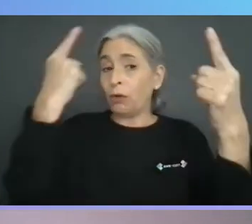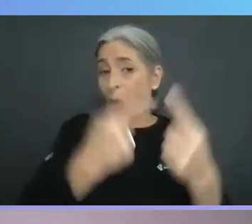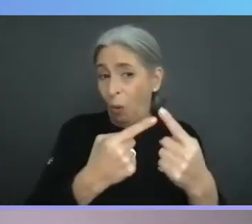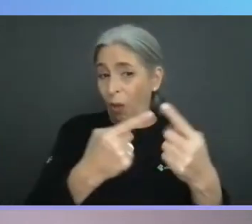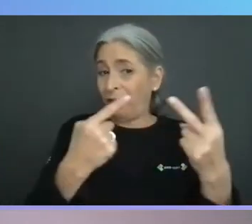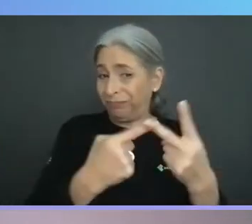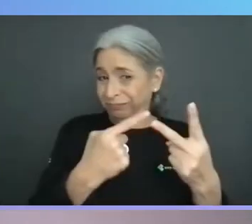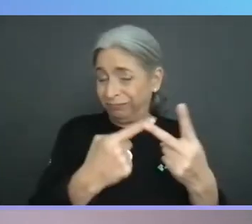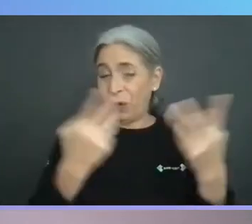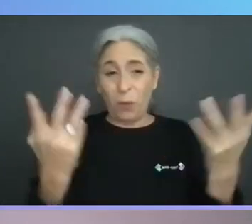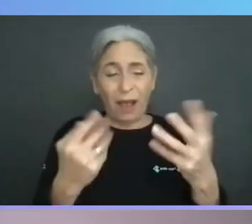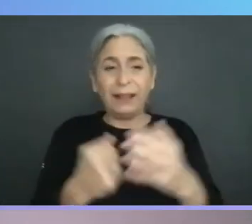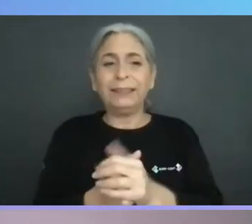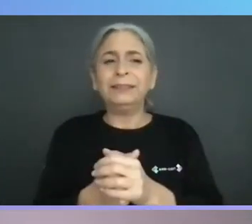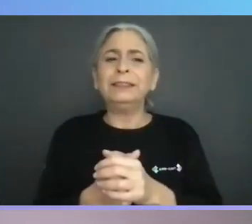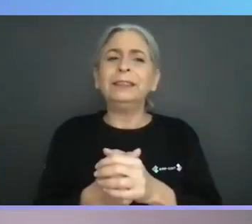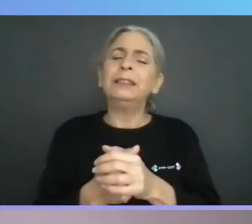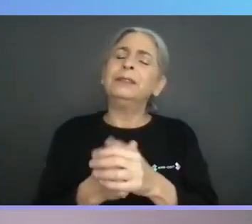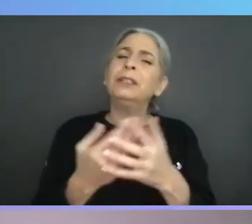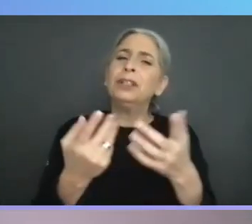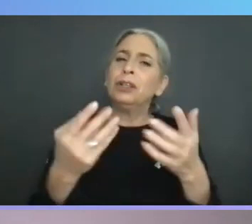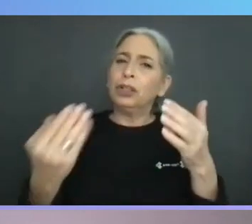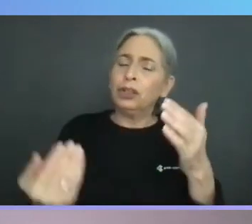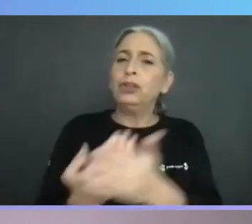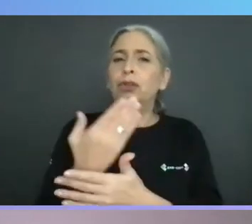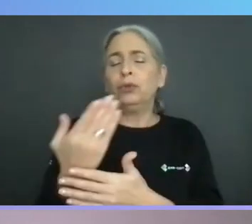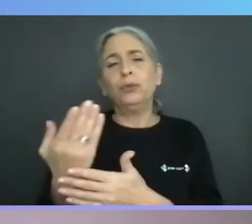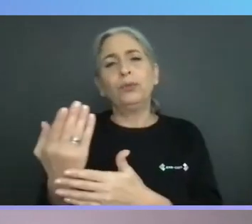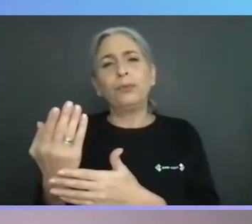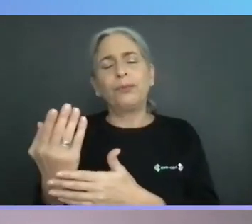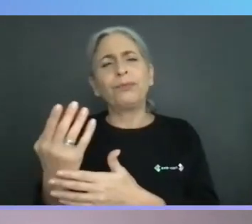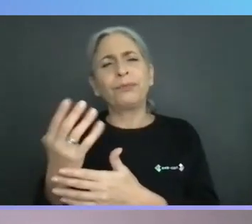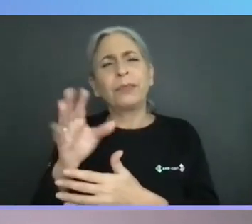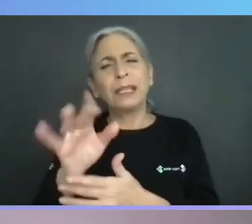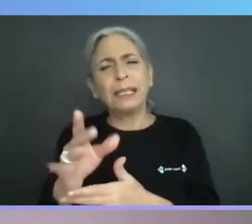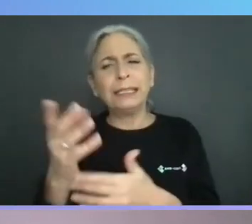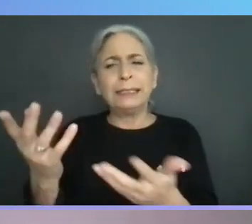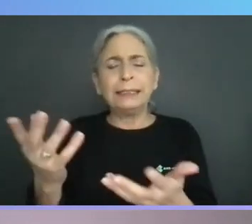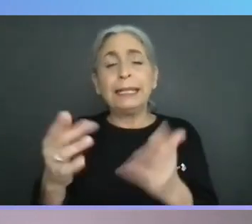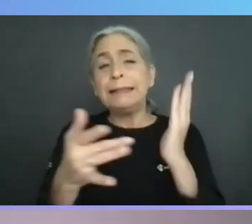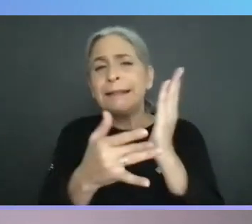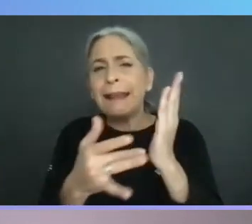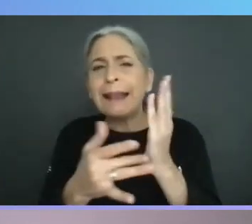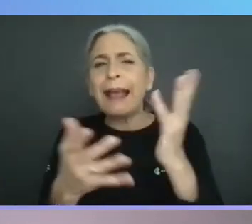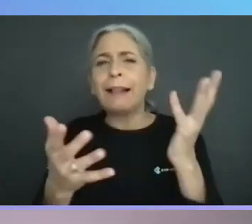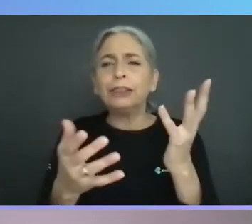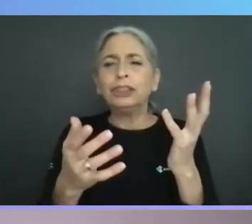new uh, word uh technology discussion of the days exploring